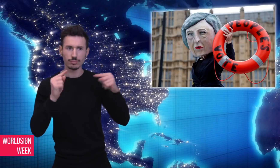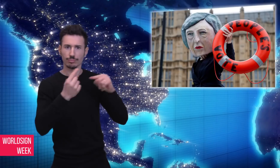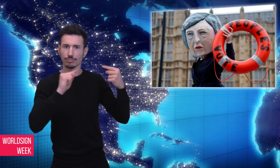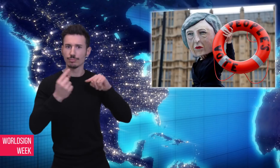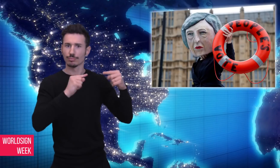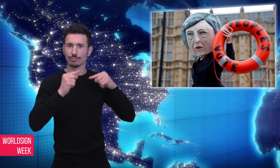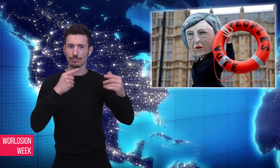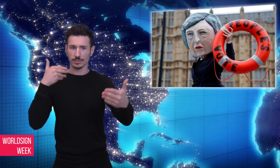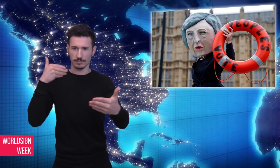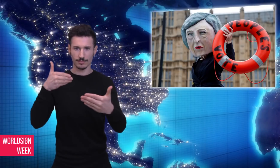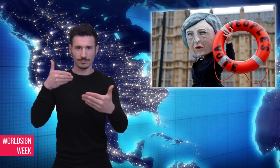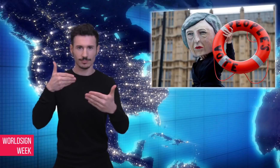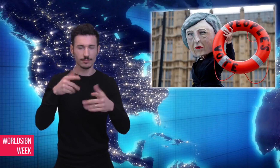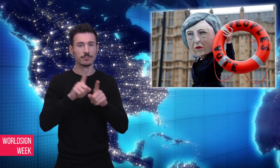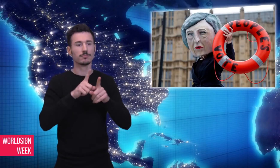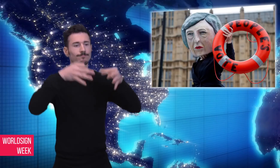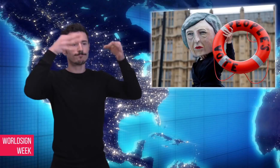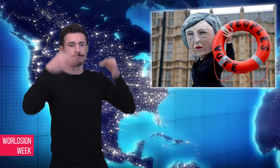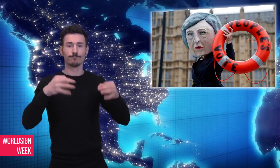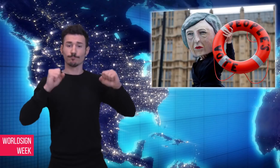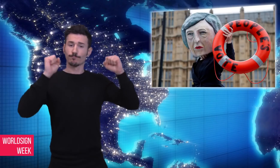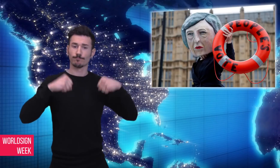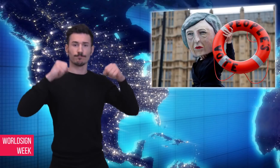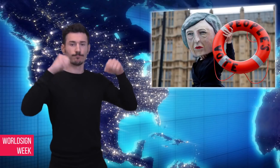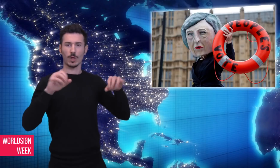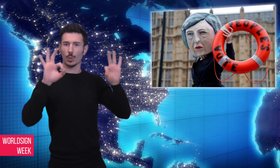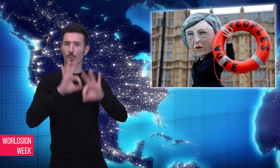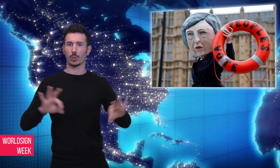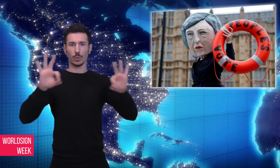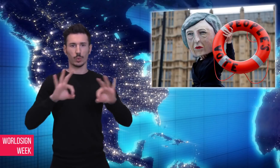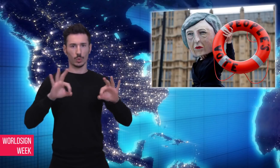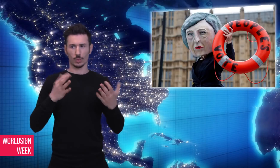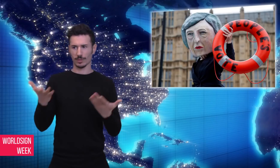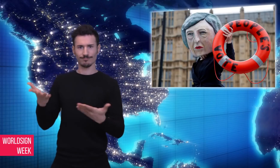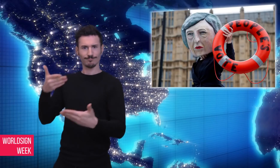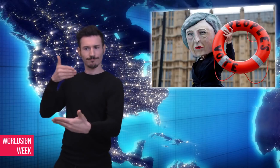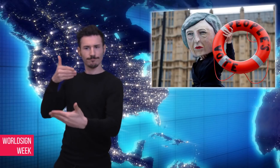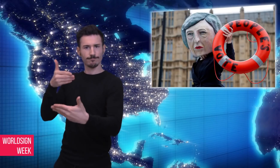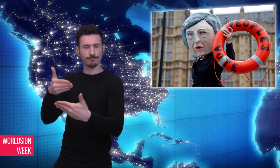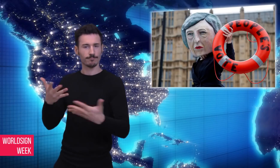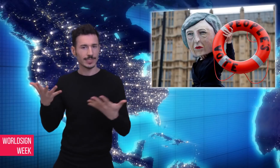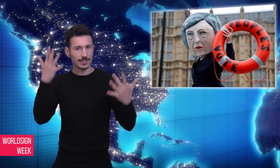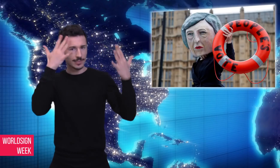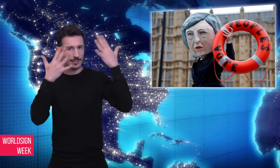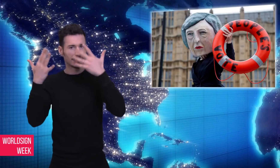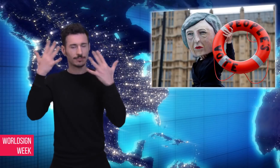no agreement is reached by that deadline.